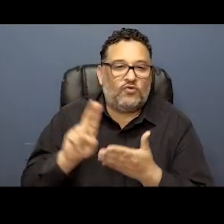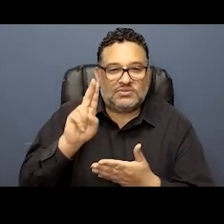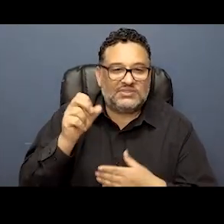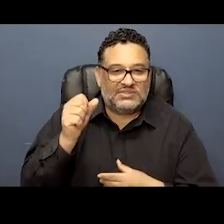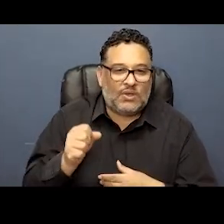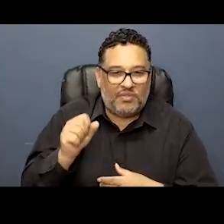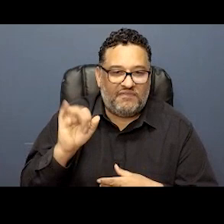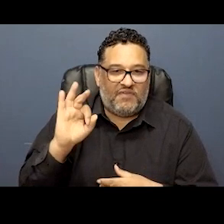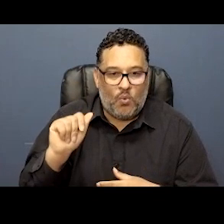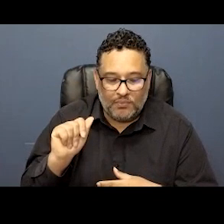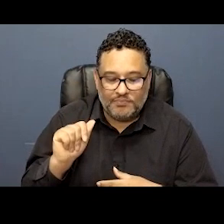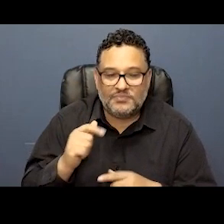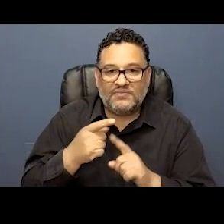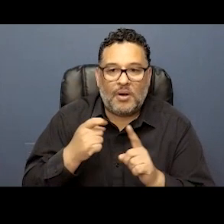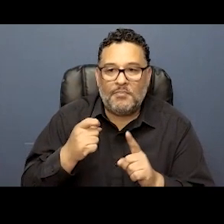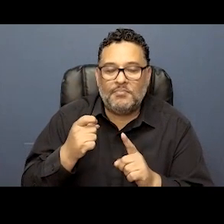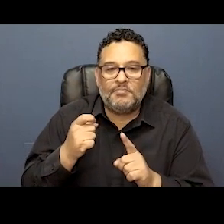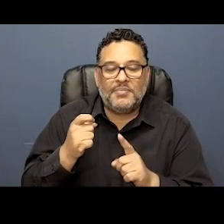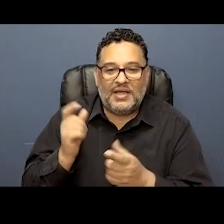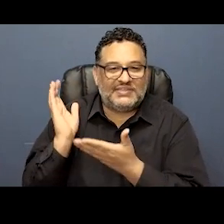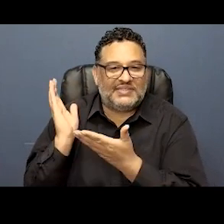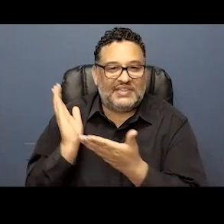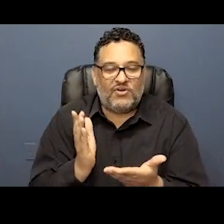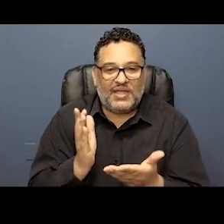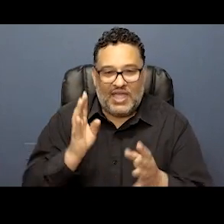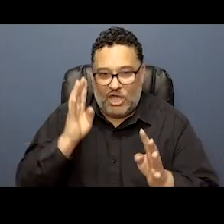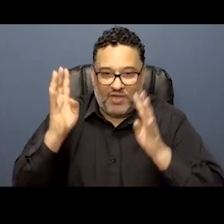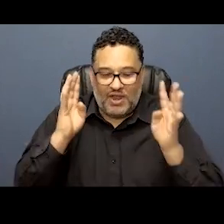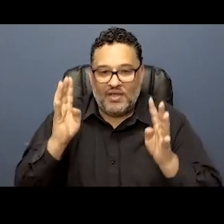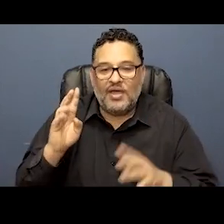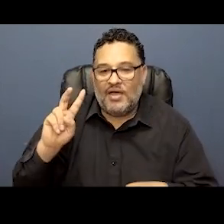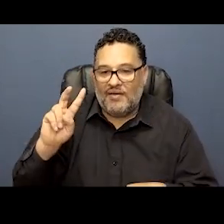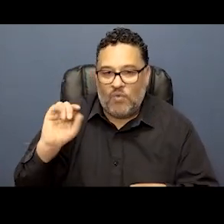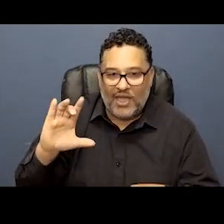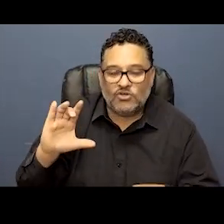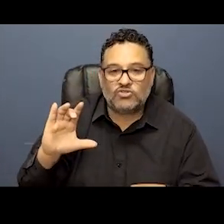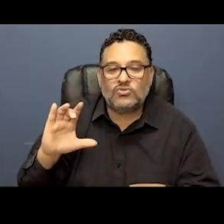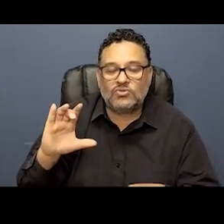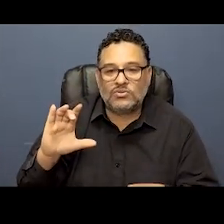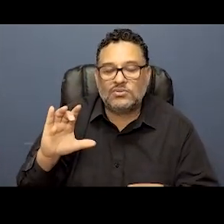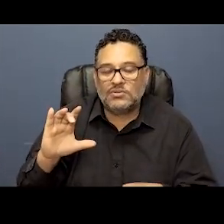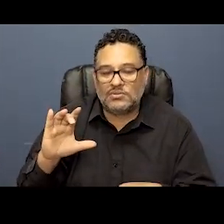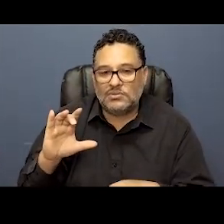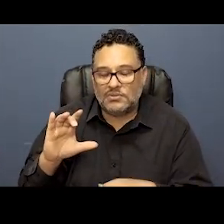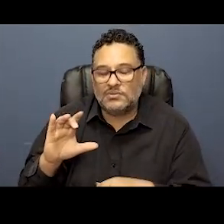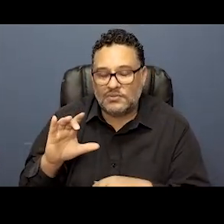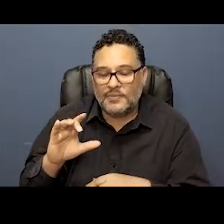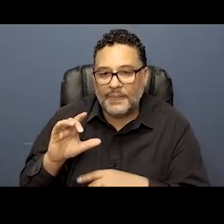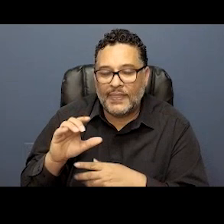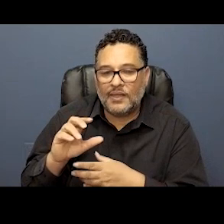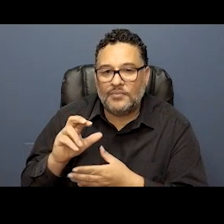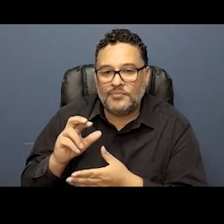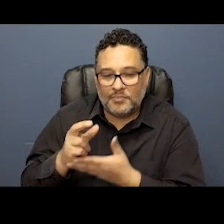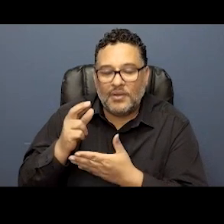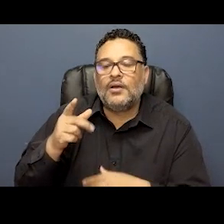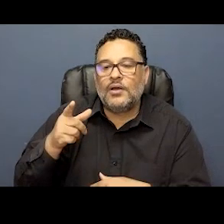University of South Florida from the Delivering Innovative Vocational Education through Virtual